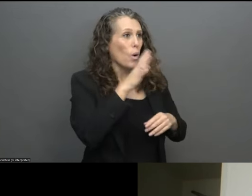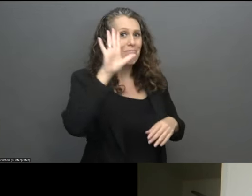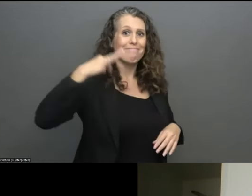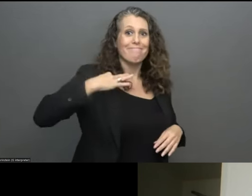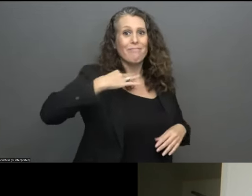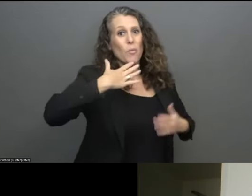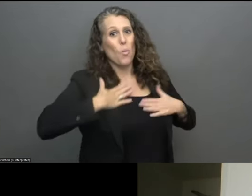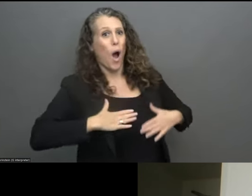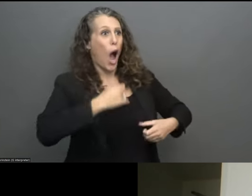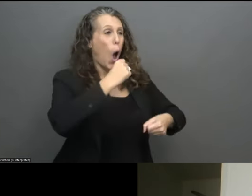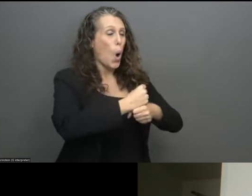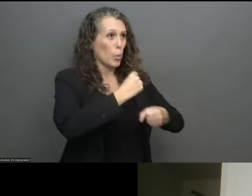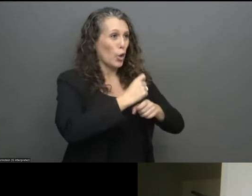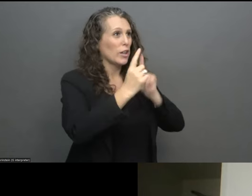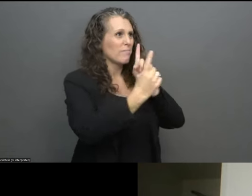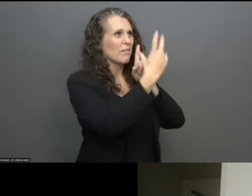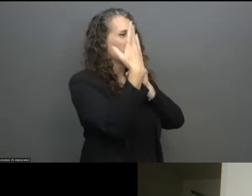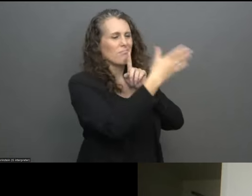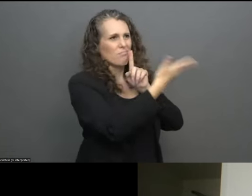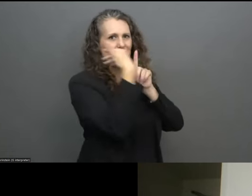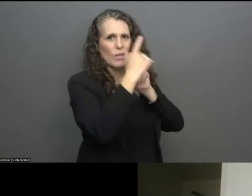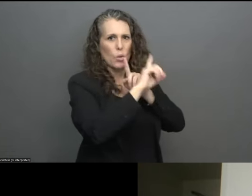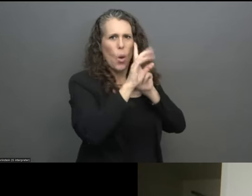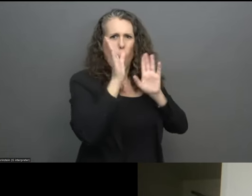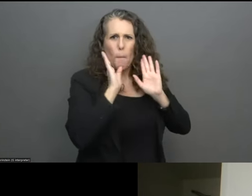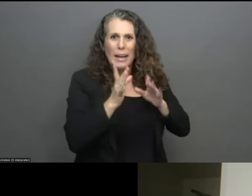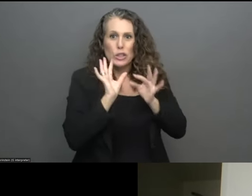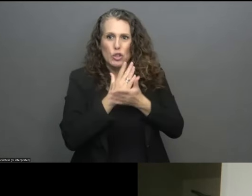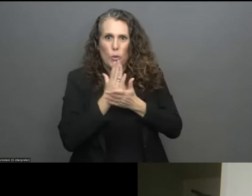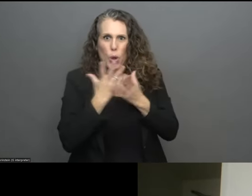10:29:28 One of the things that I want to say that culture disability culture is a very